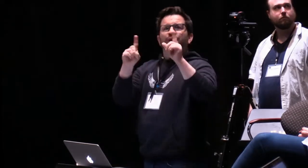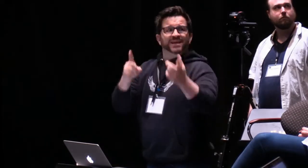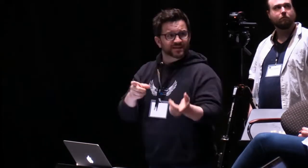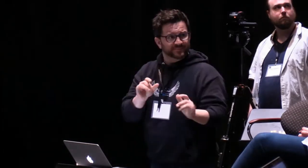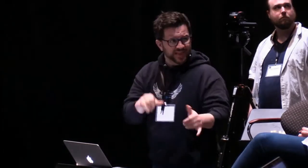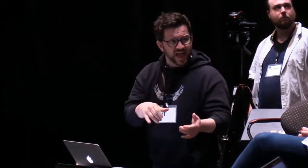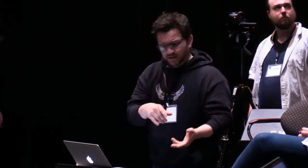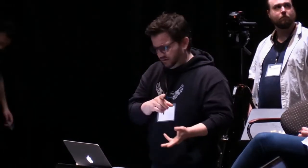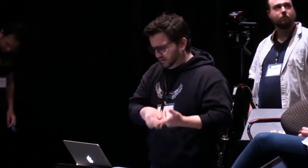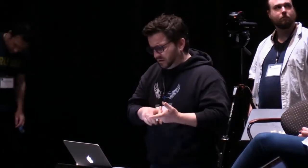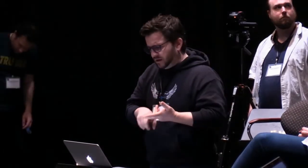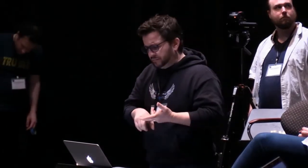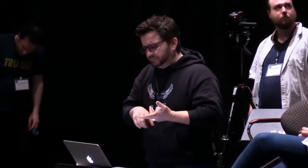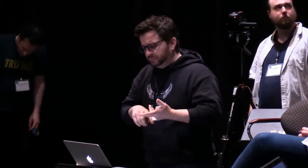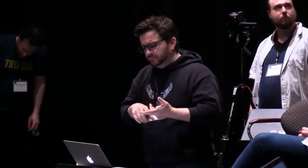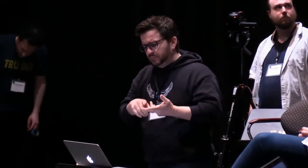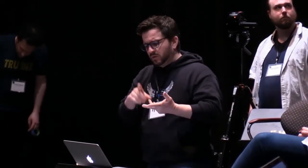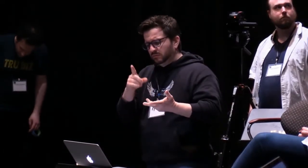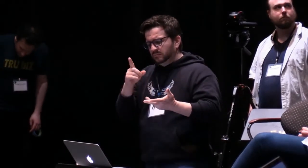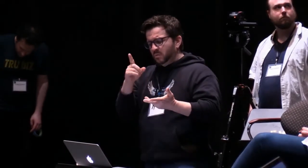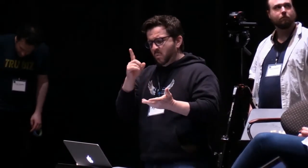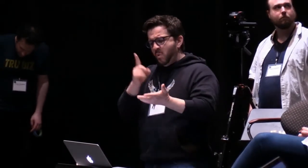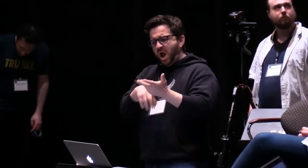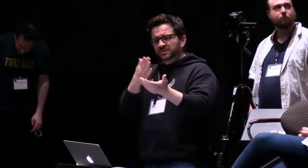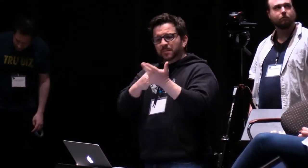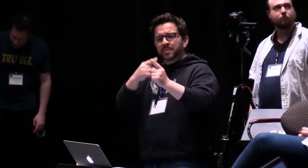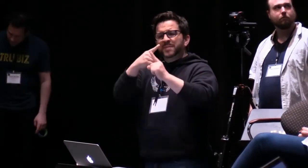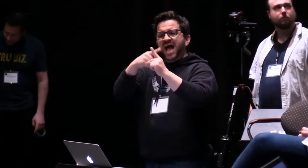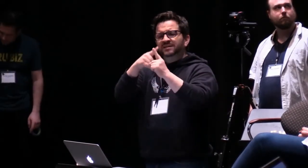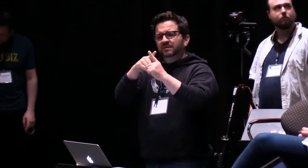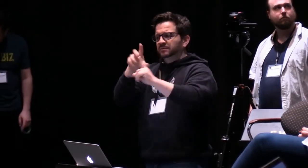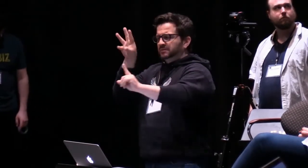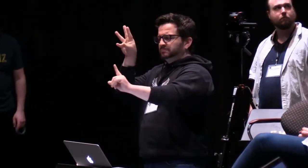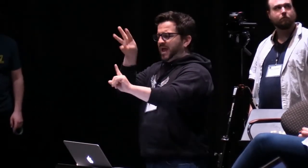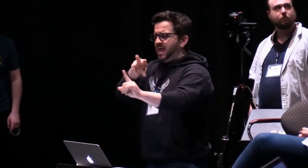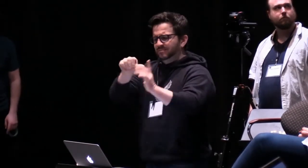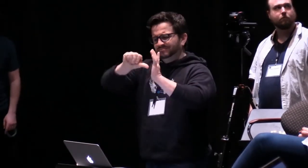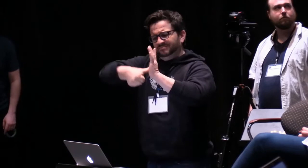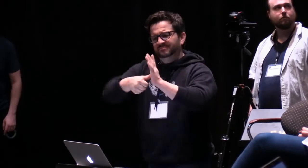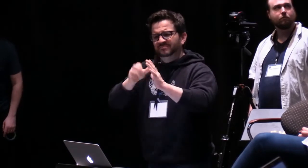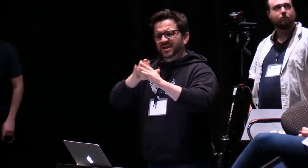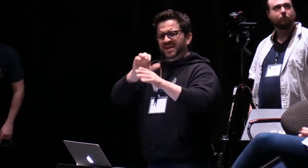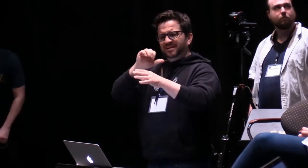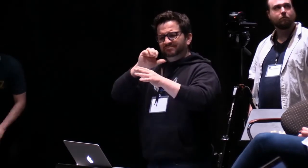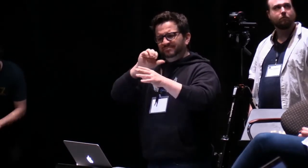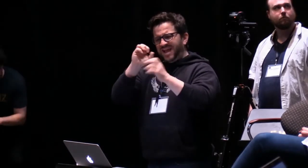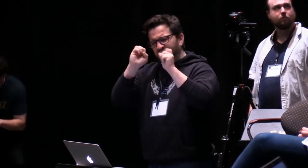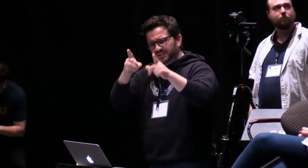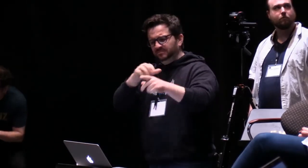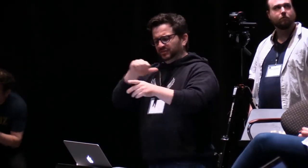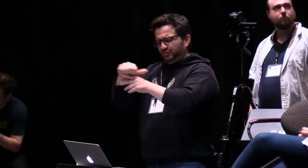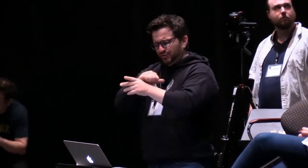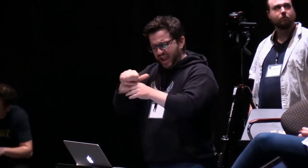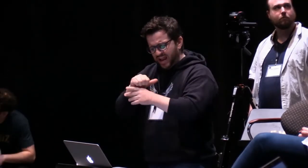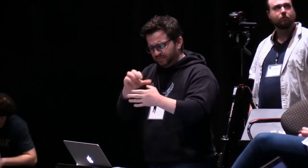what was successful and what wasn't successful? What worked, what didn't work? What were some of the pros and cons pros and cons